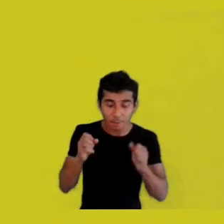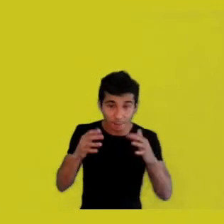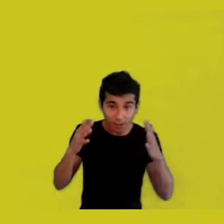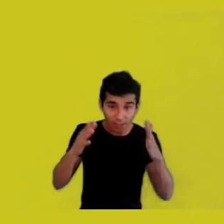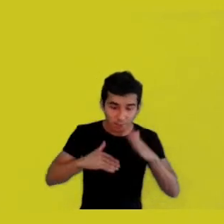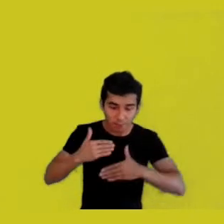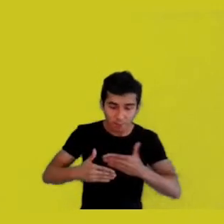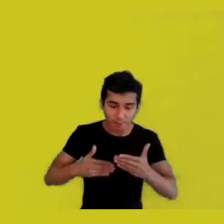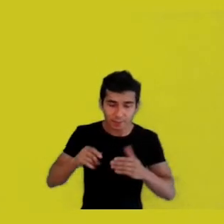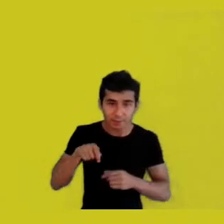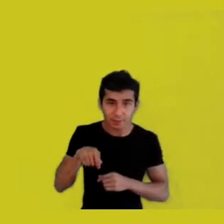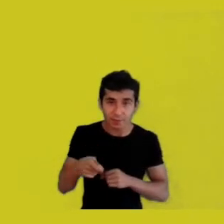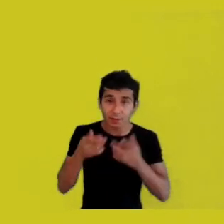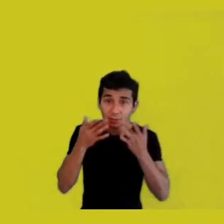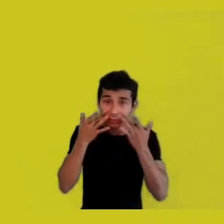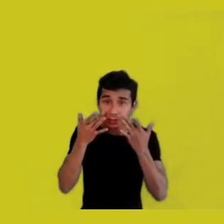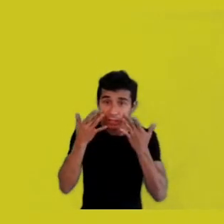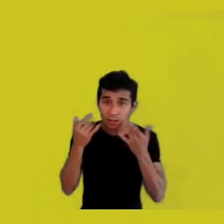Or whether it is another thing